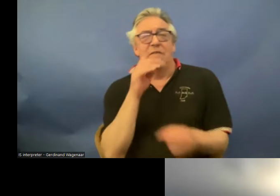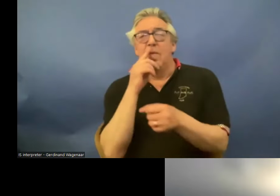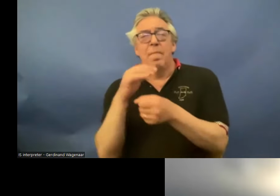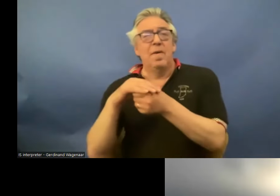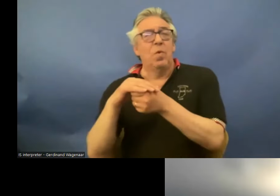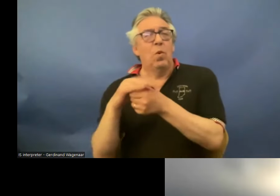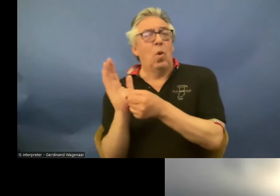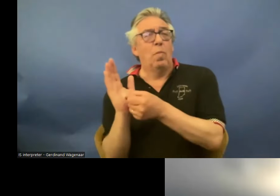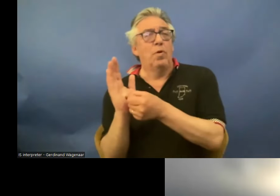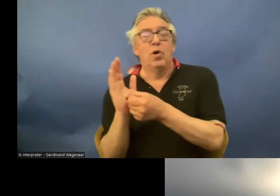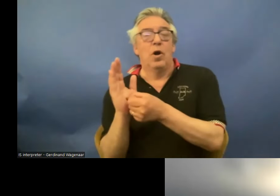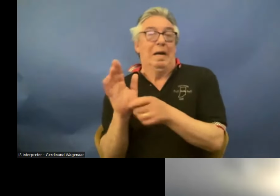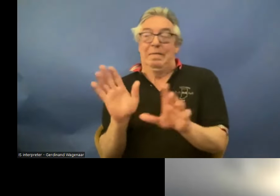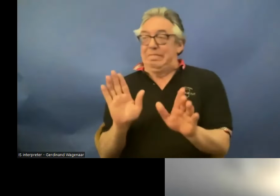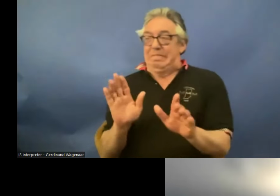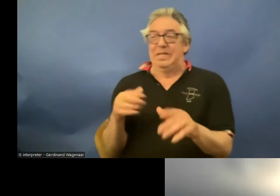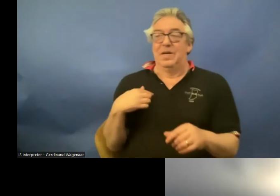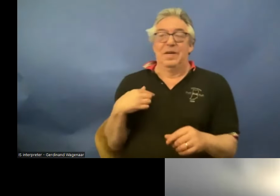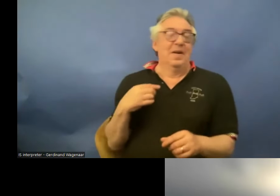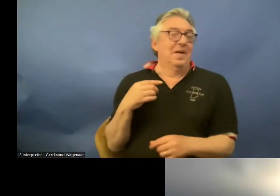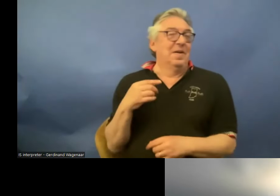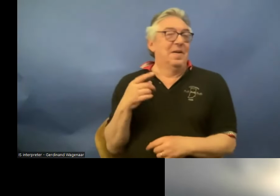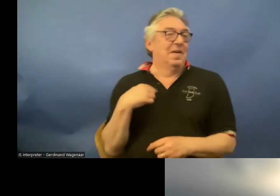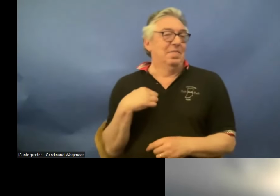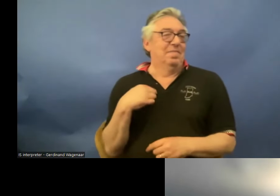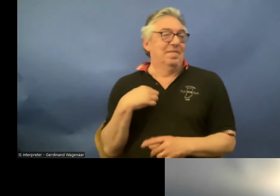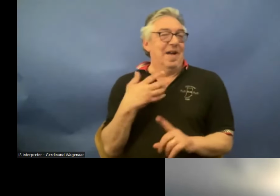the development settings, the refugee settings changing the infrastructure is difficult,